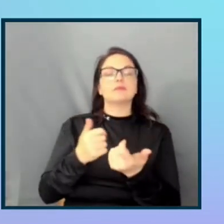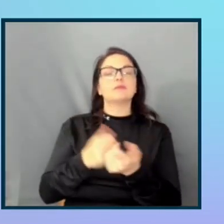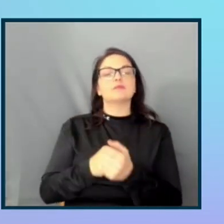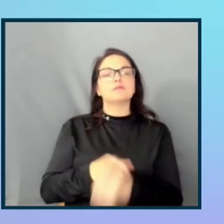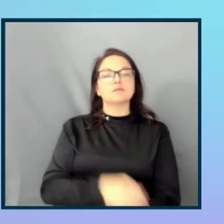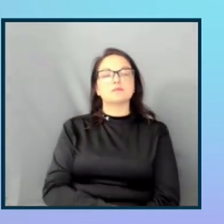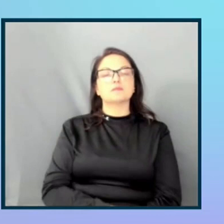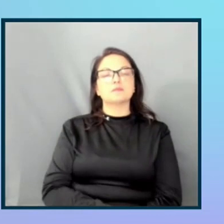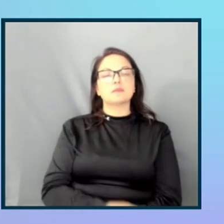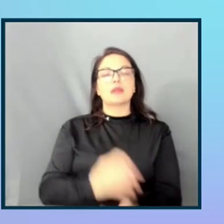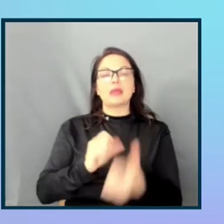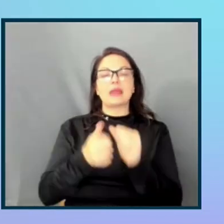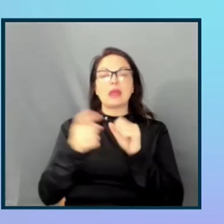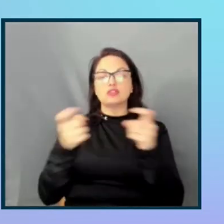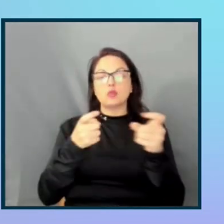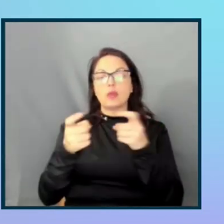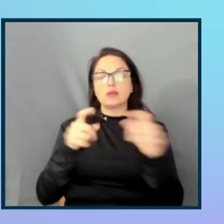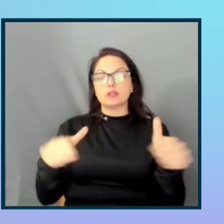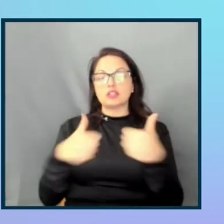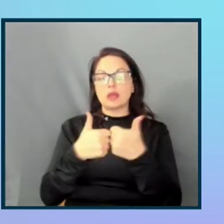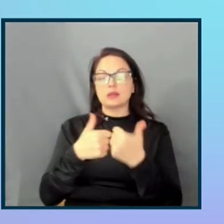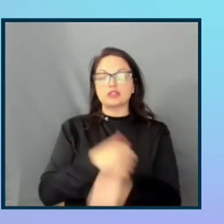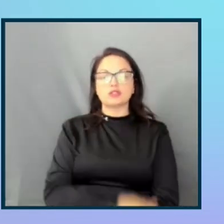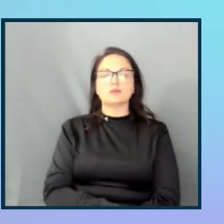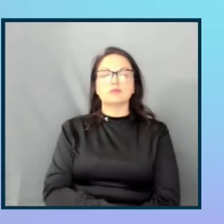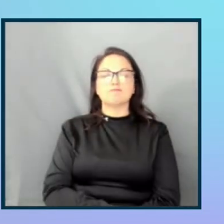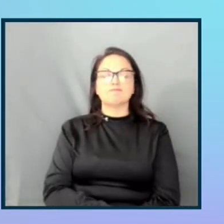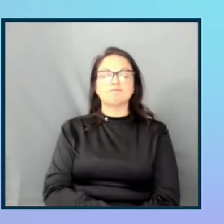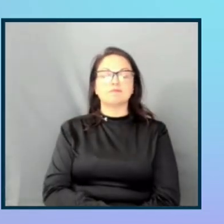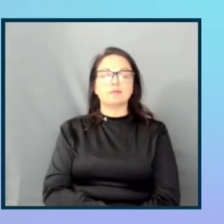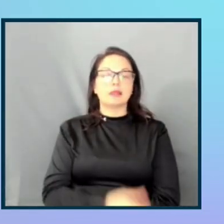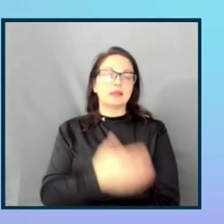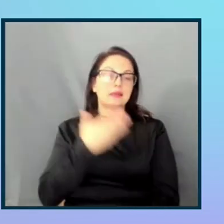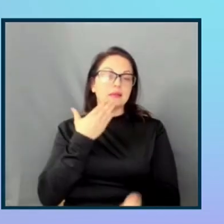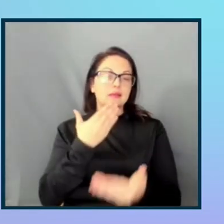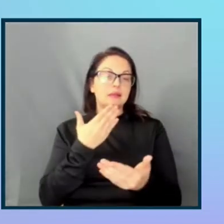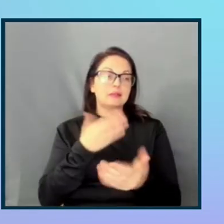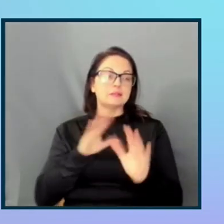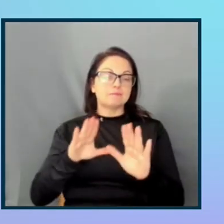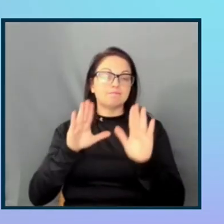Hm, it's been my greatest challenge. My own confidence in my knowledge,